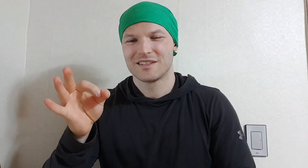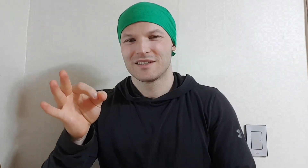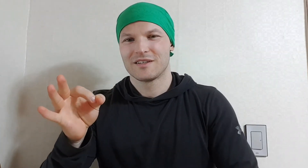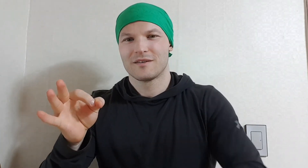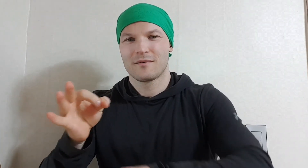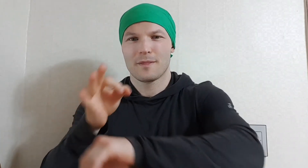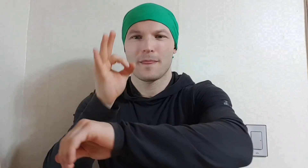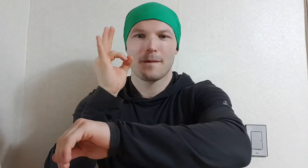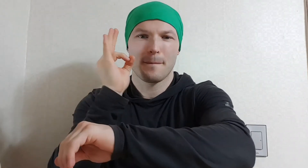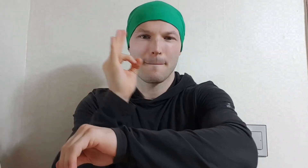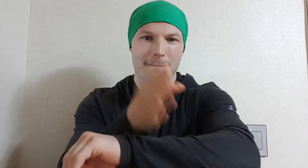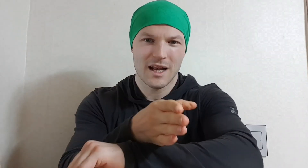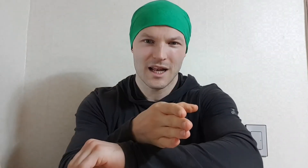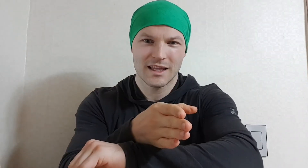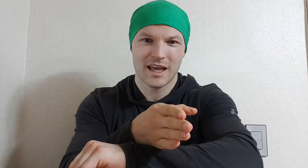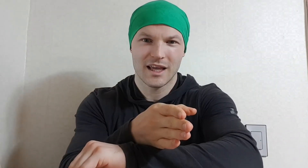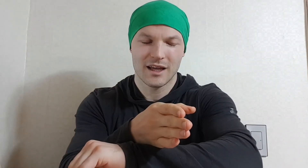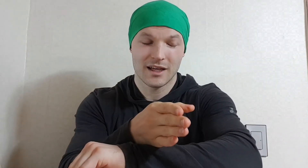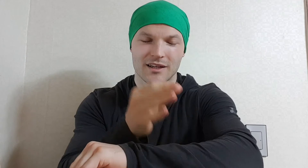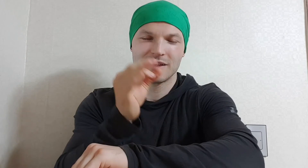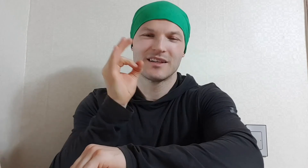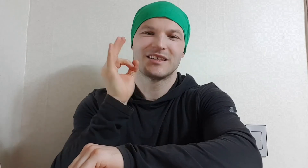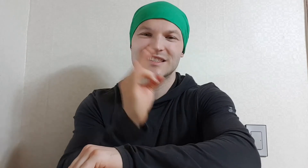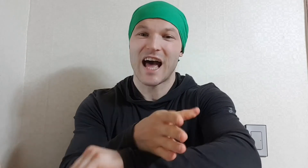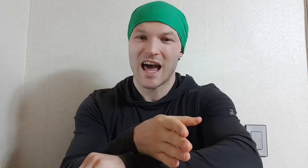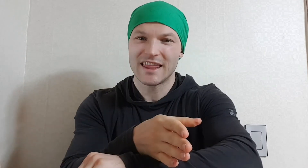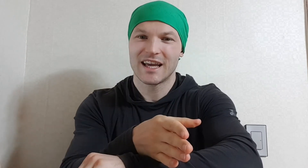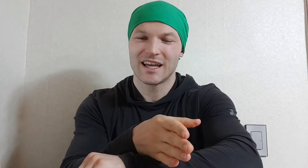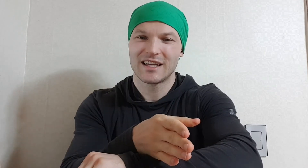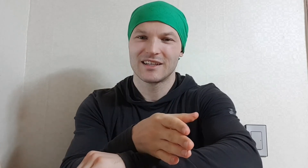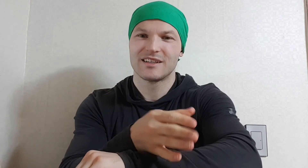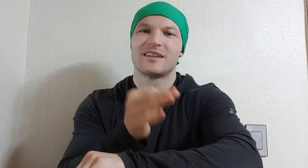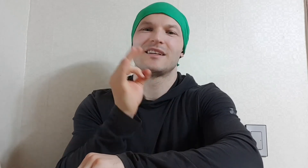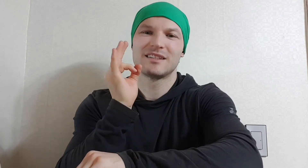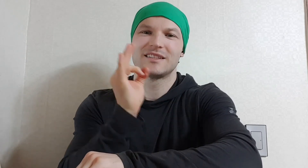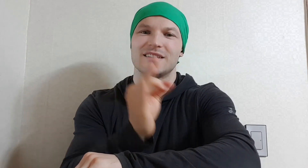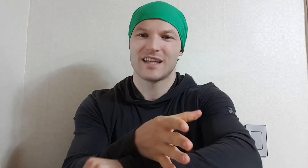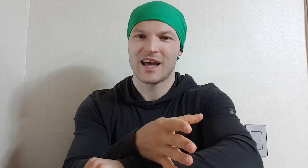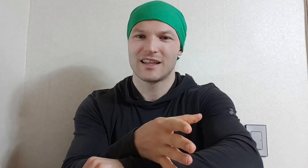buy